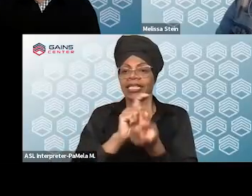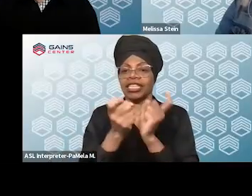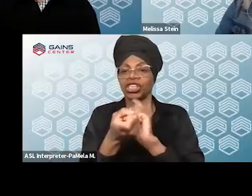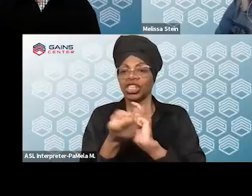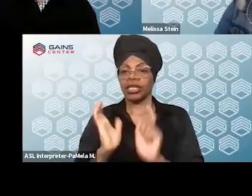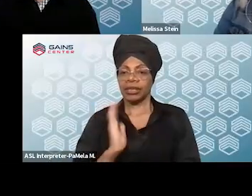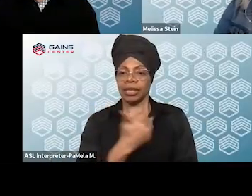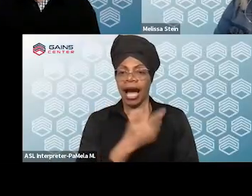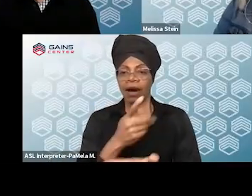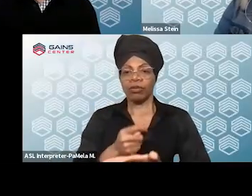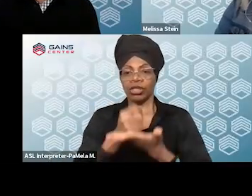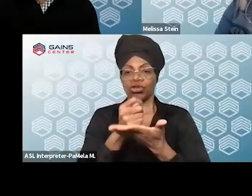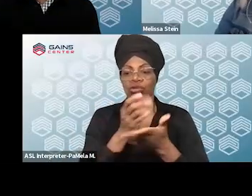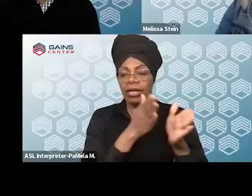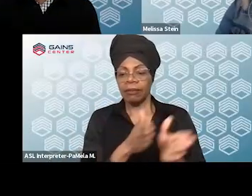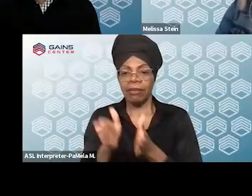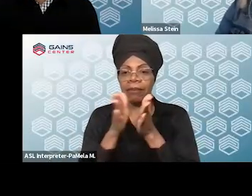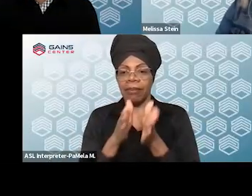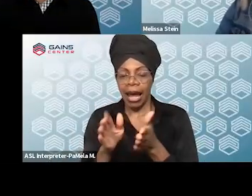we can adjust our drug testing protocols.